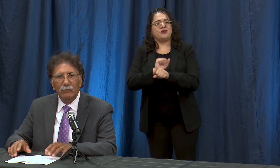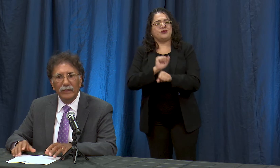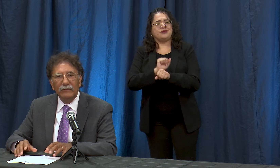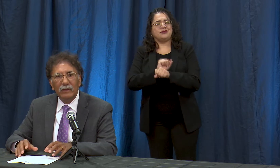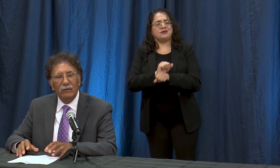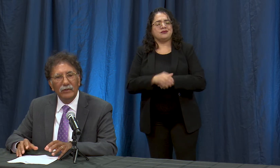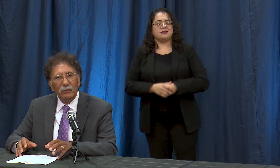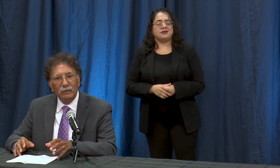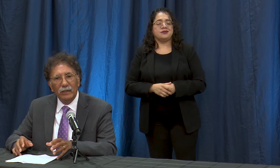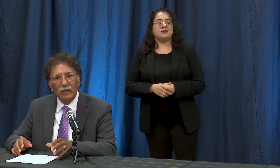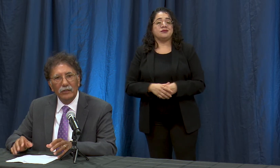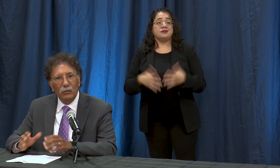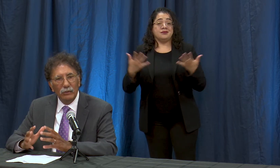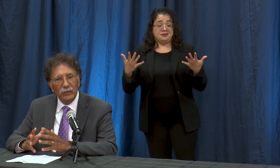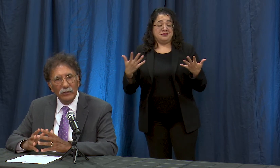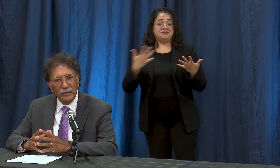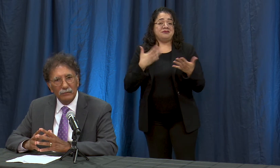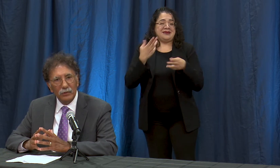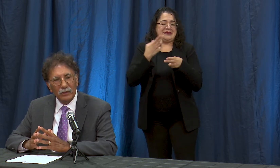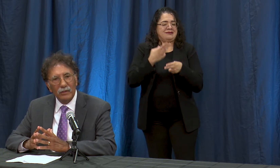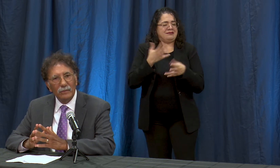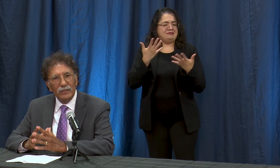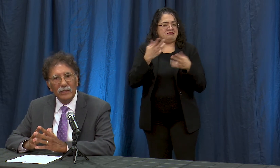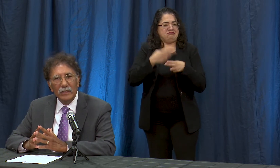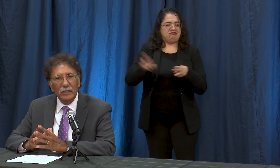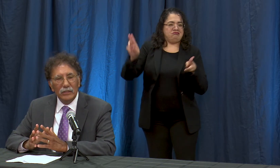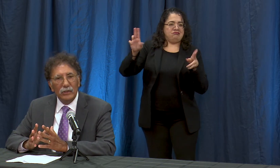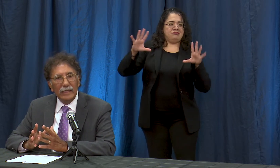brief overview with regard to what we're doing at the Port of Long Beach so at